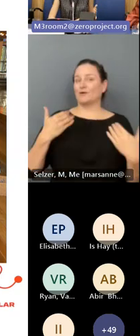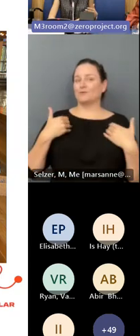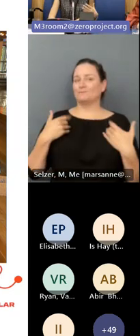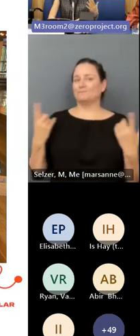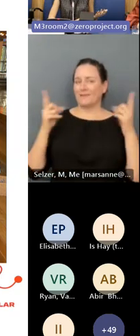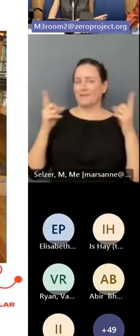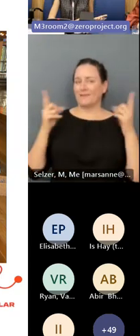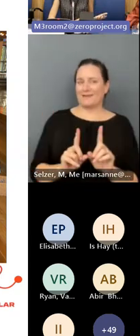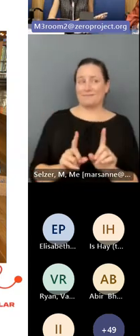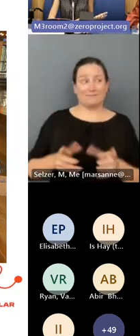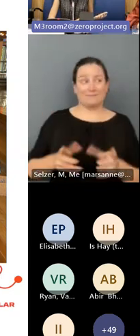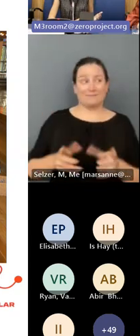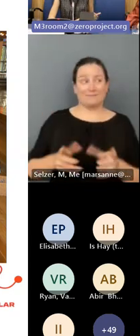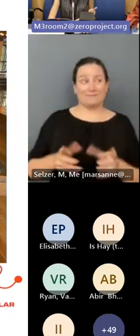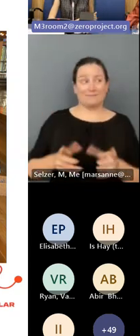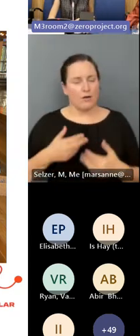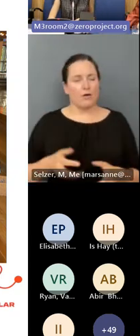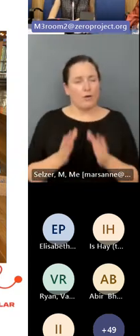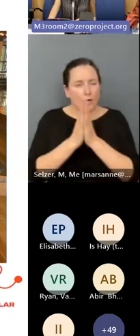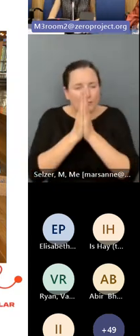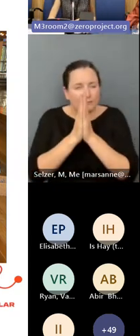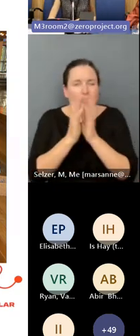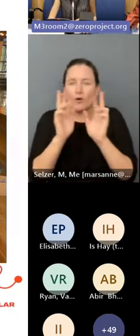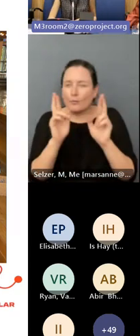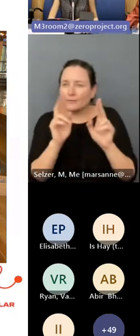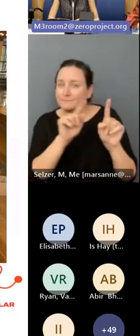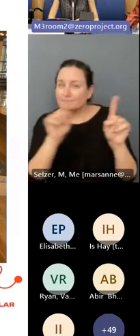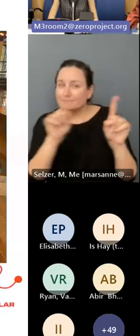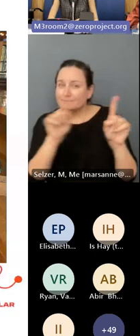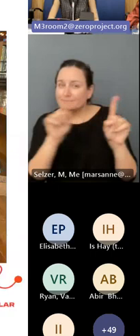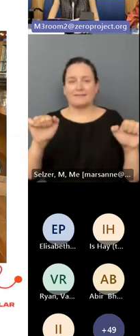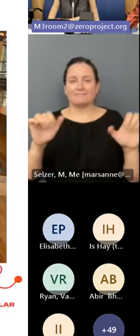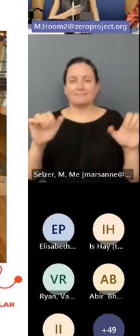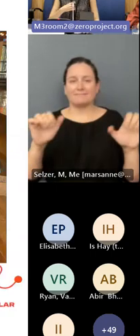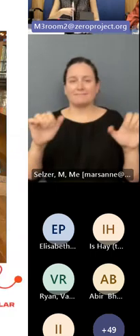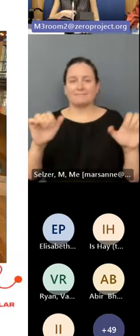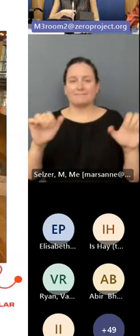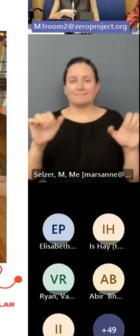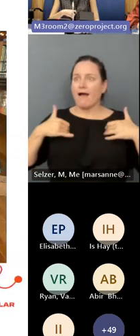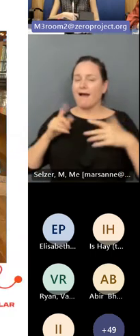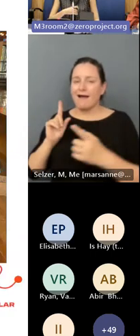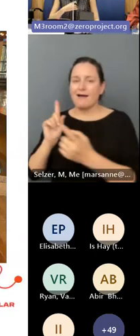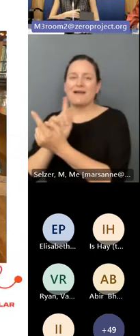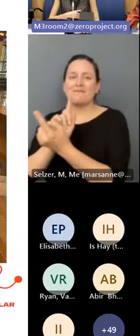will be a chance to open a new door. I will end with our motto, let's change our world to change